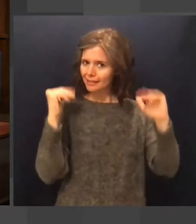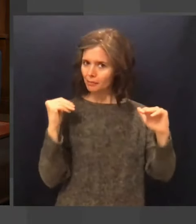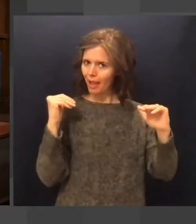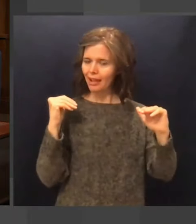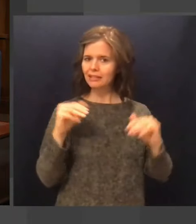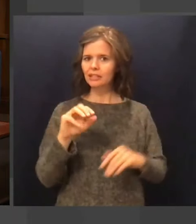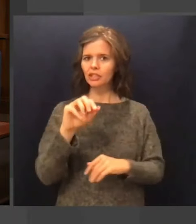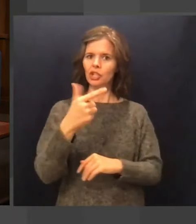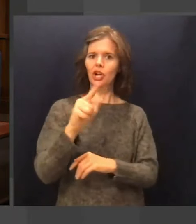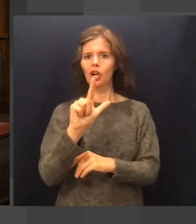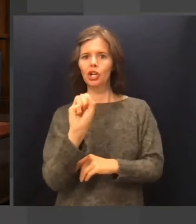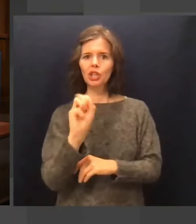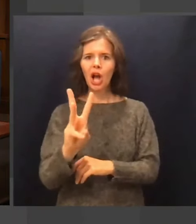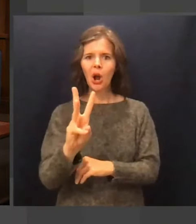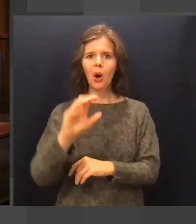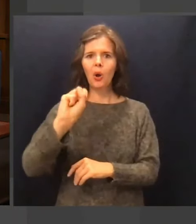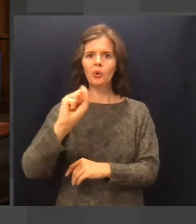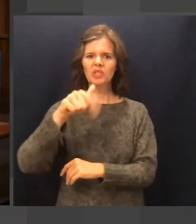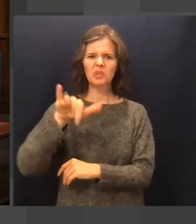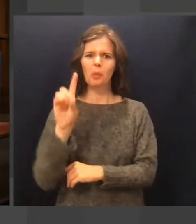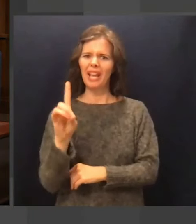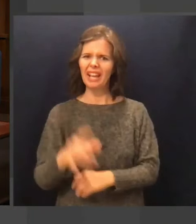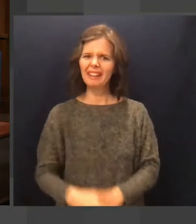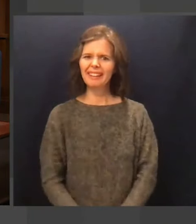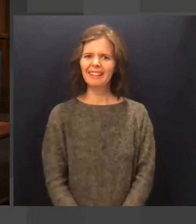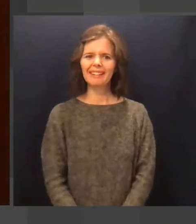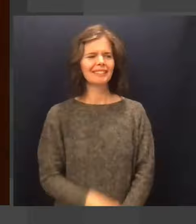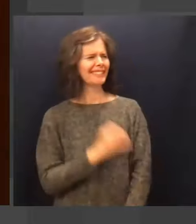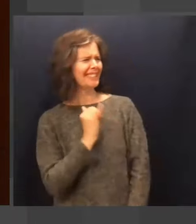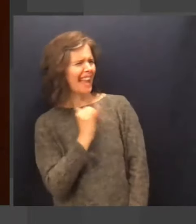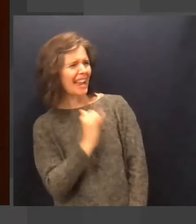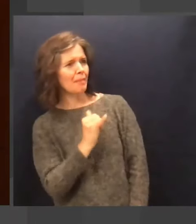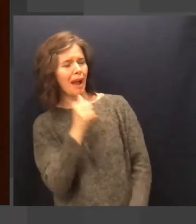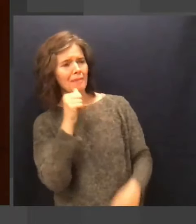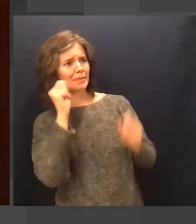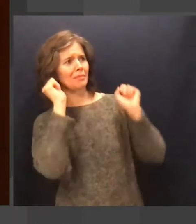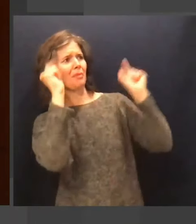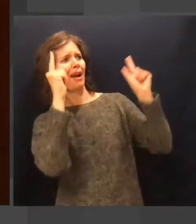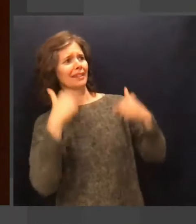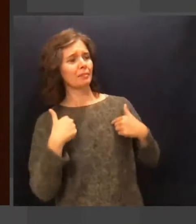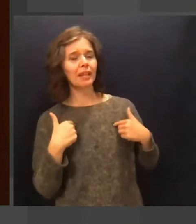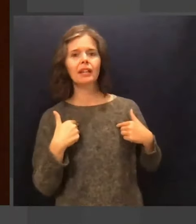THAT IS SO AWESOME. I DIDN'T EXPECT IT AT ALL BUT